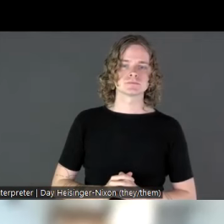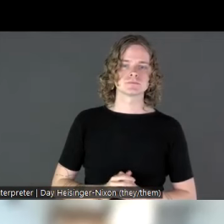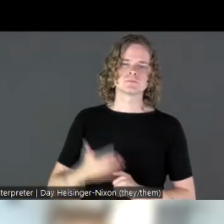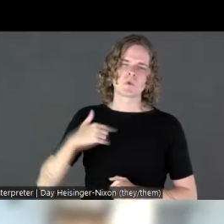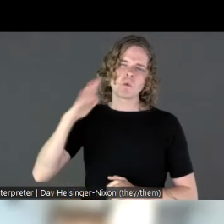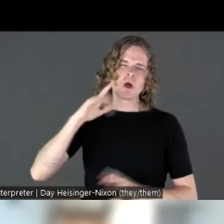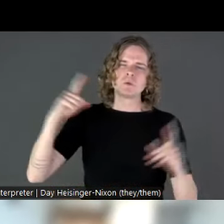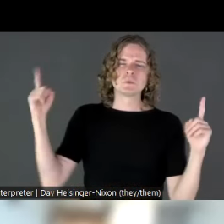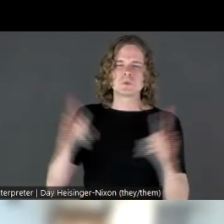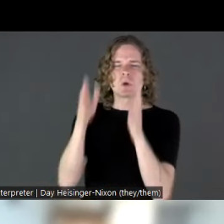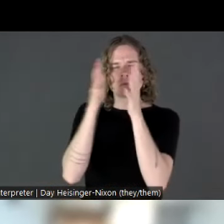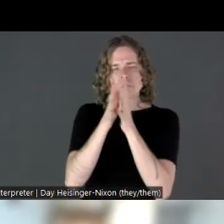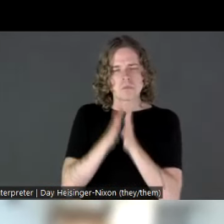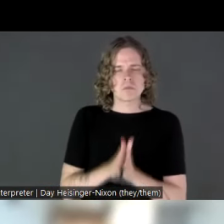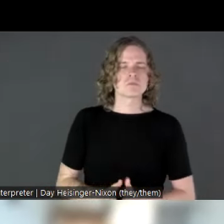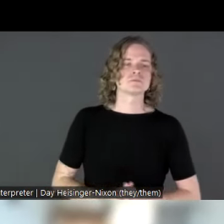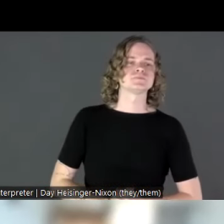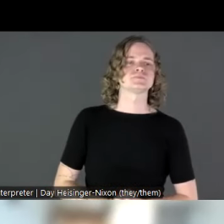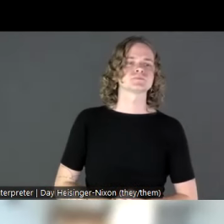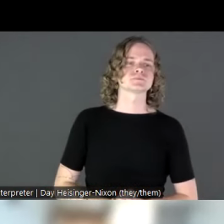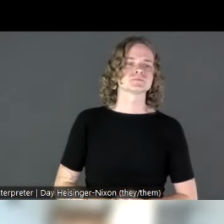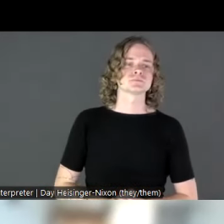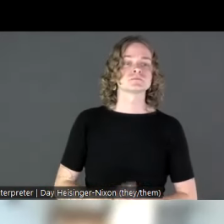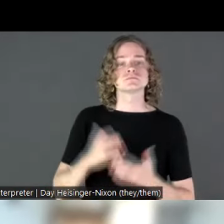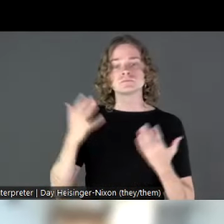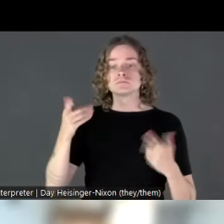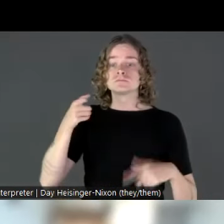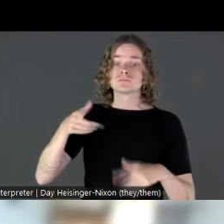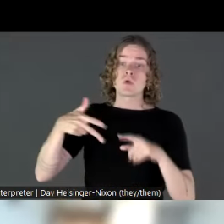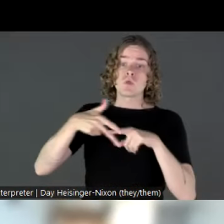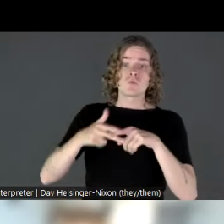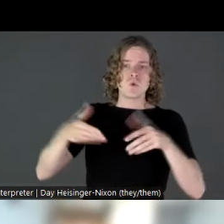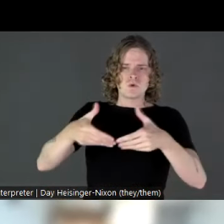short guidance documents, tip sheets, practical tools, training materials,